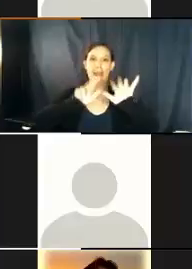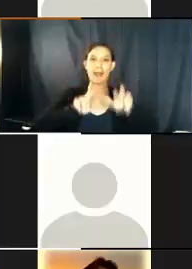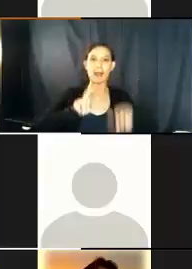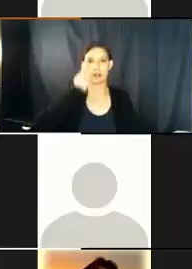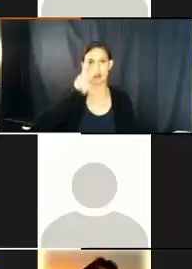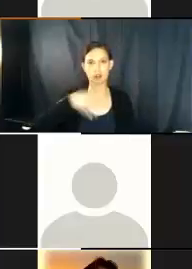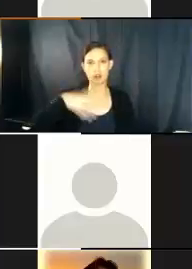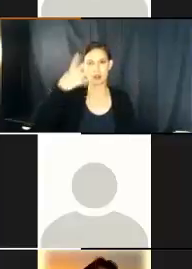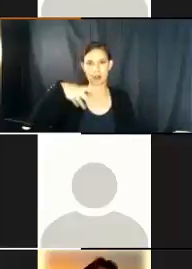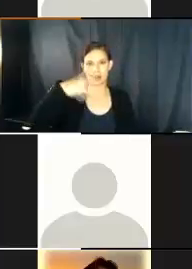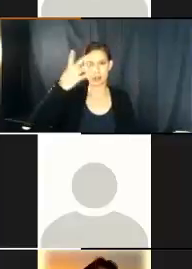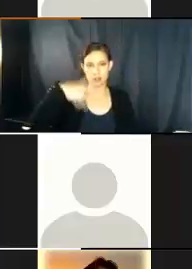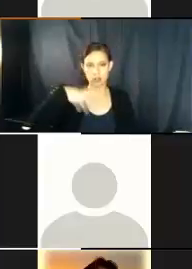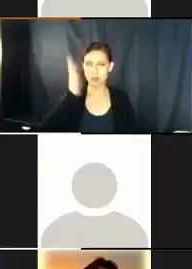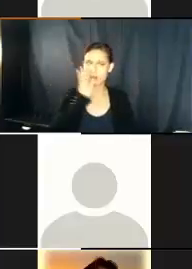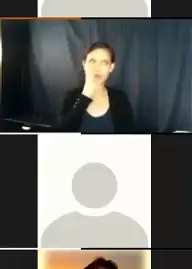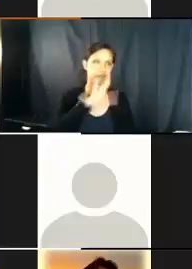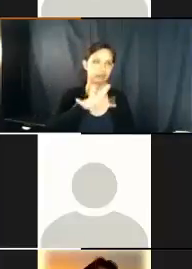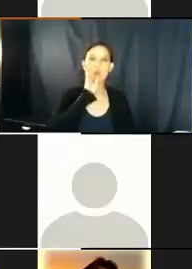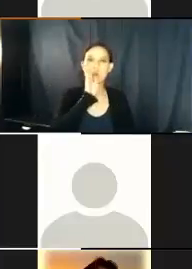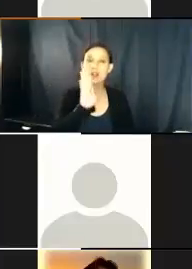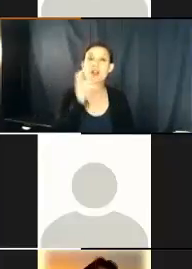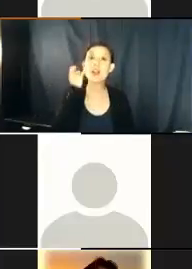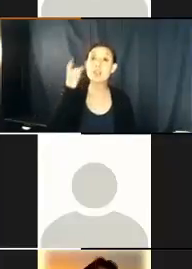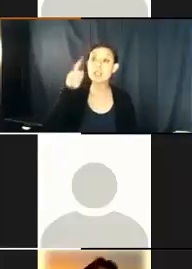it to where if a student has a scroll it's very little.